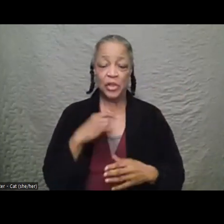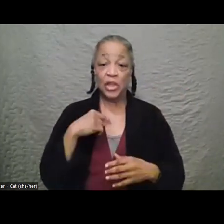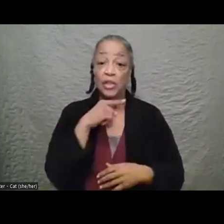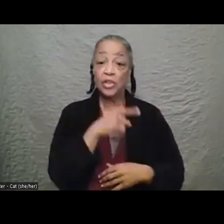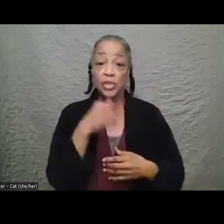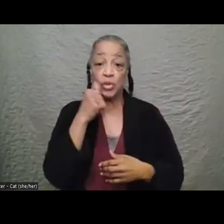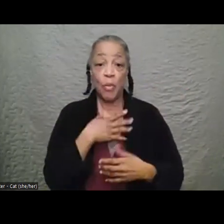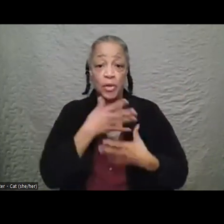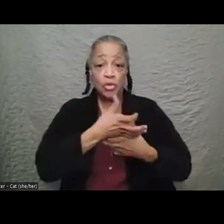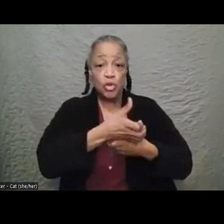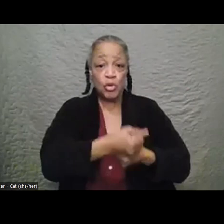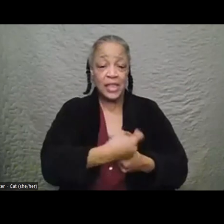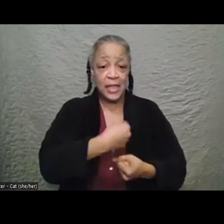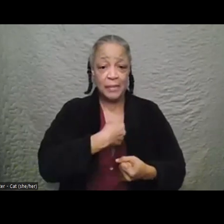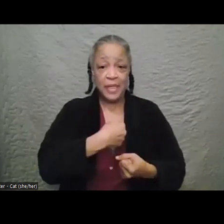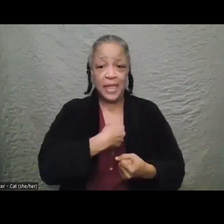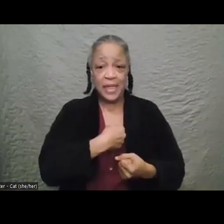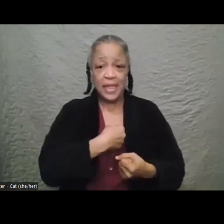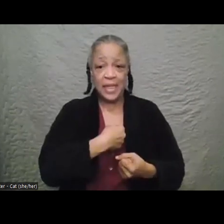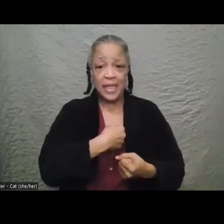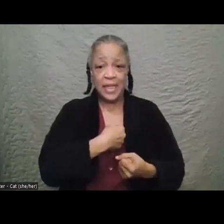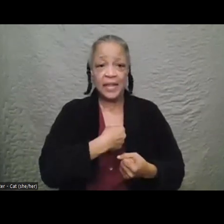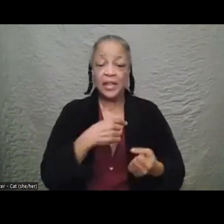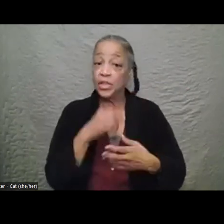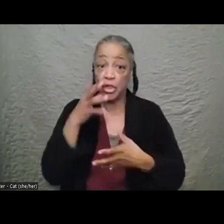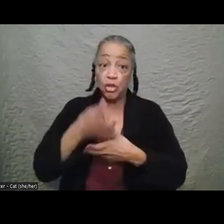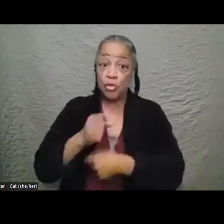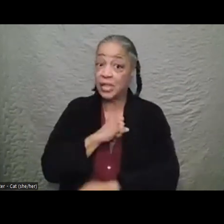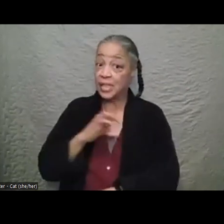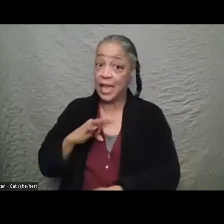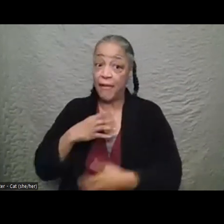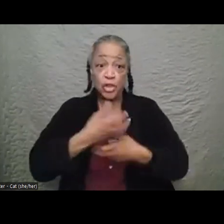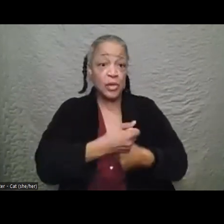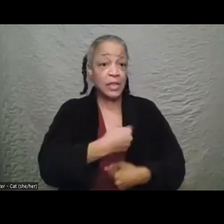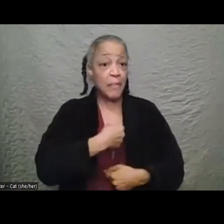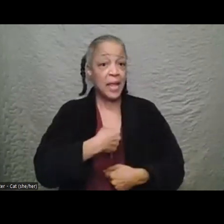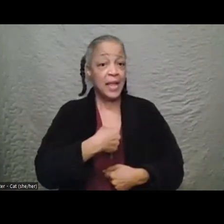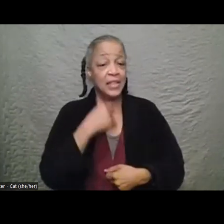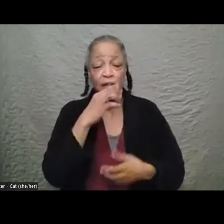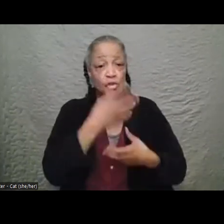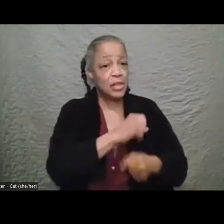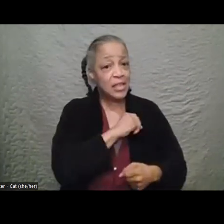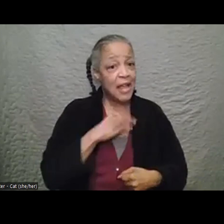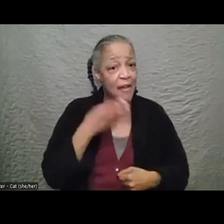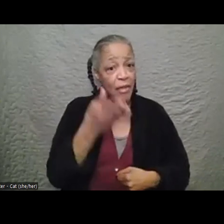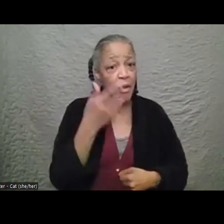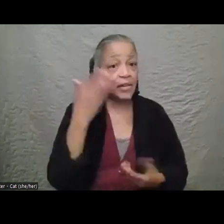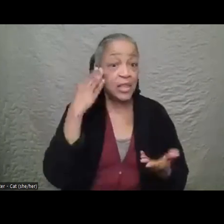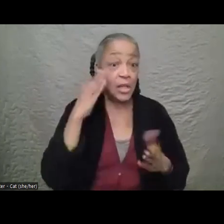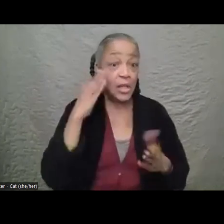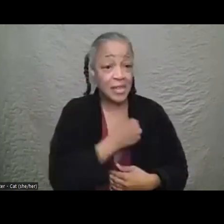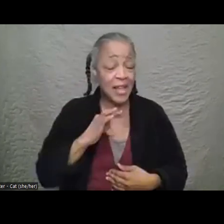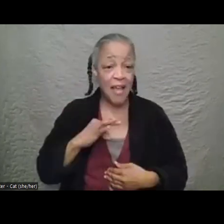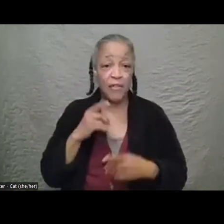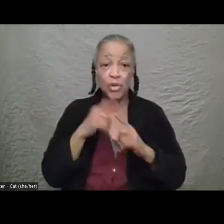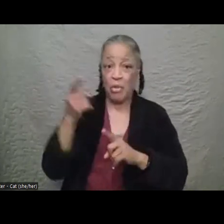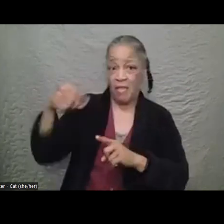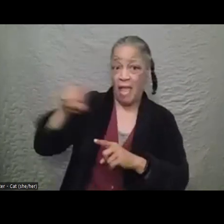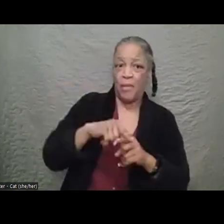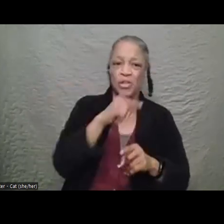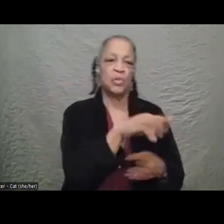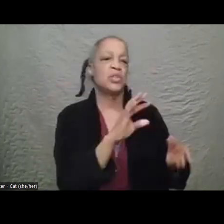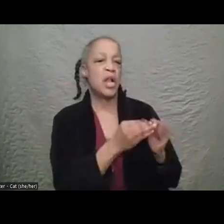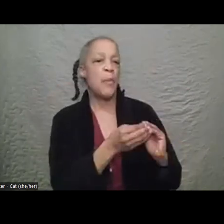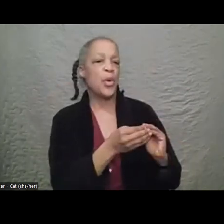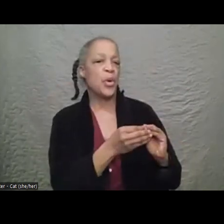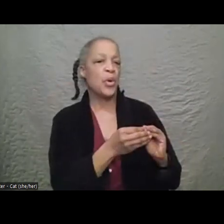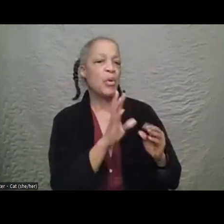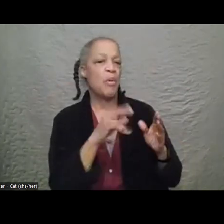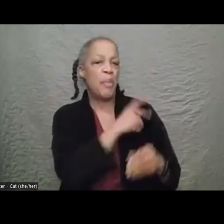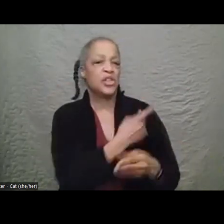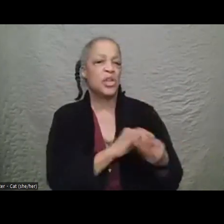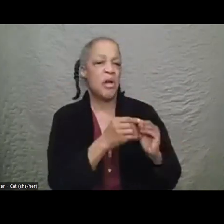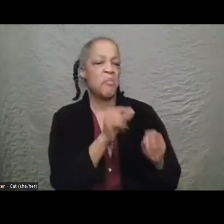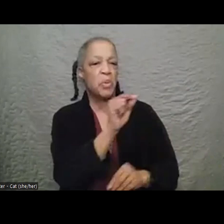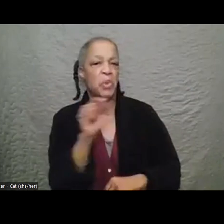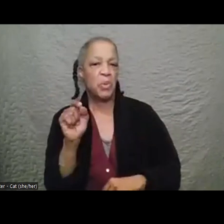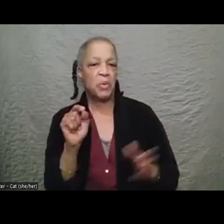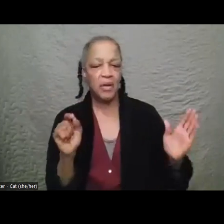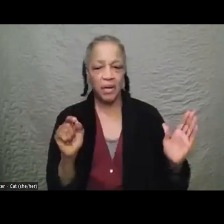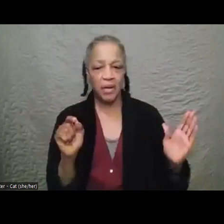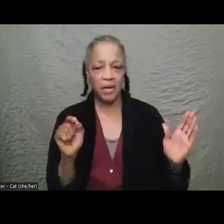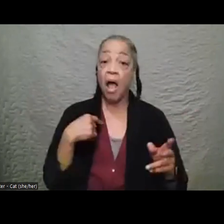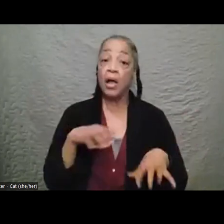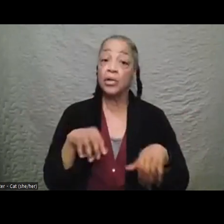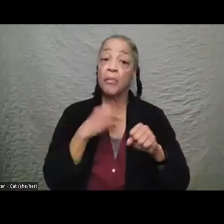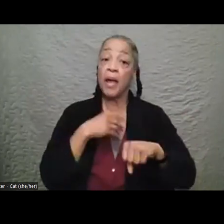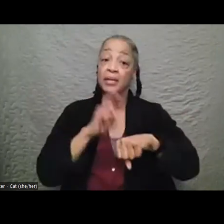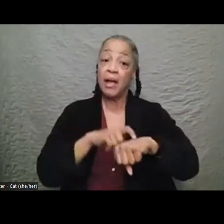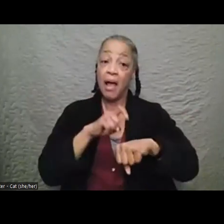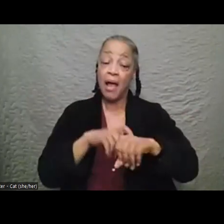She did not trust the staff there . She was a number to them . While I took my time with